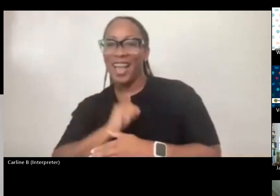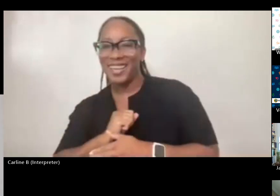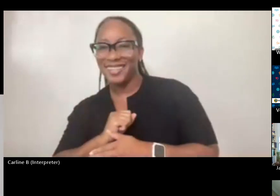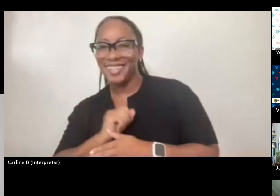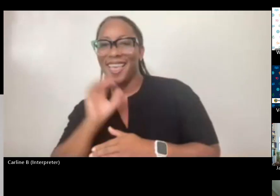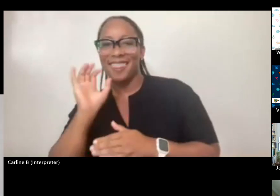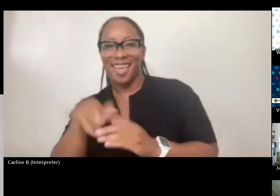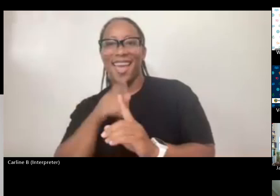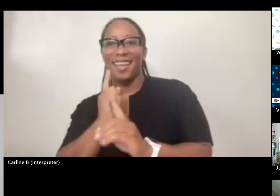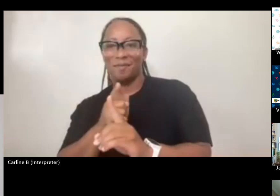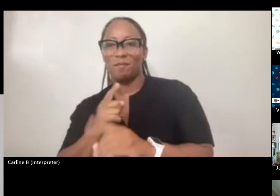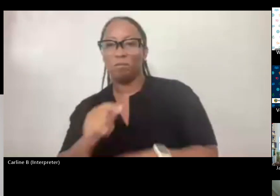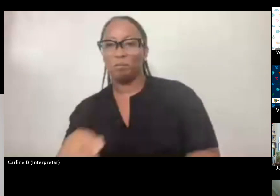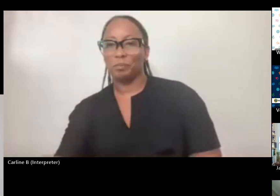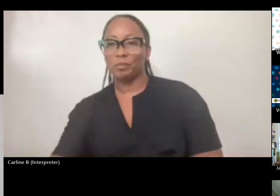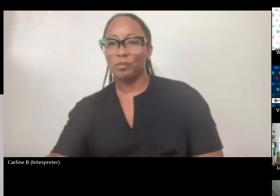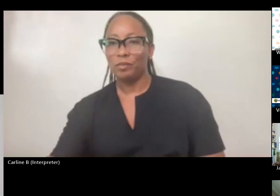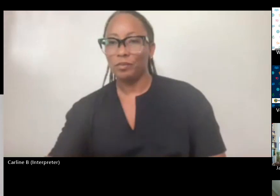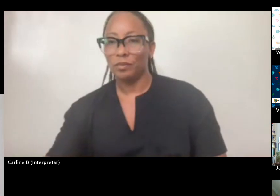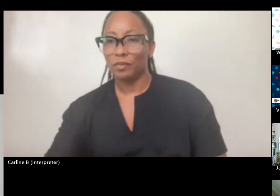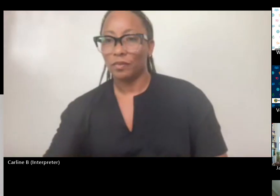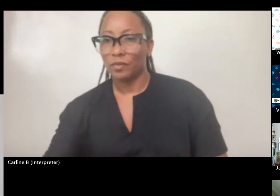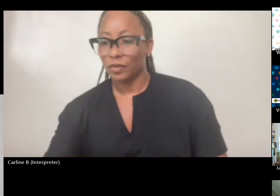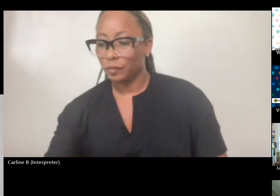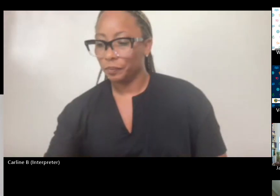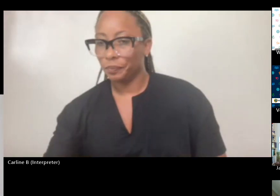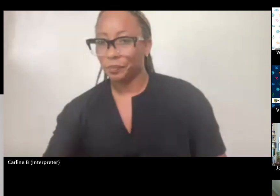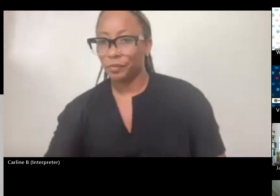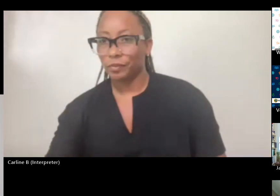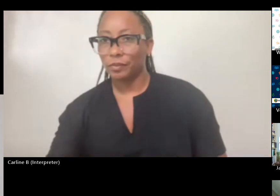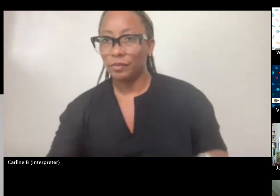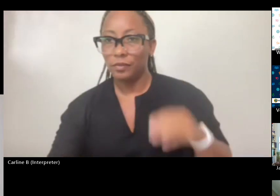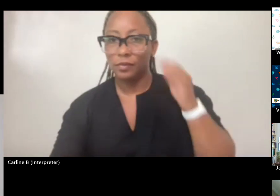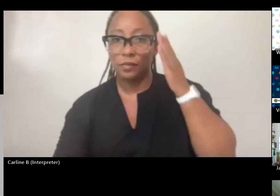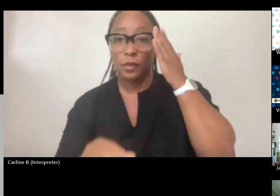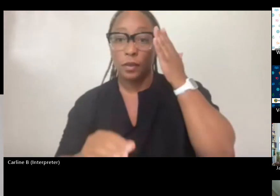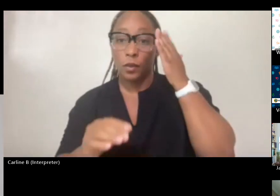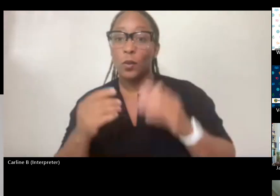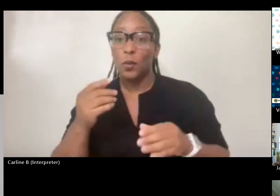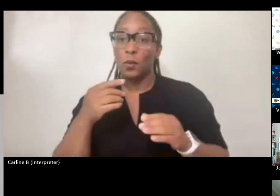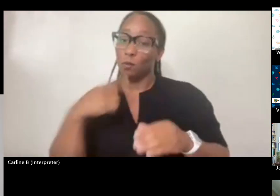But I I think we owe it all to our we owe it to ourselves and to each other to